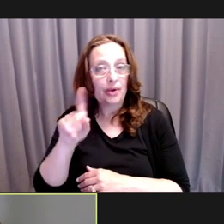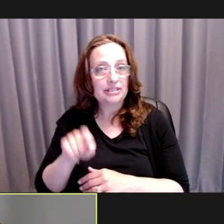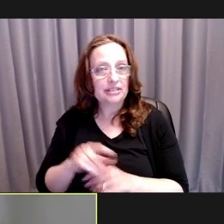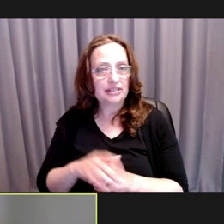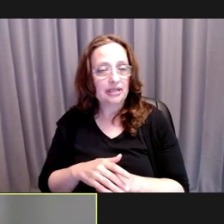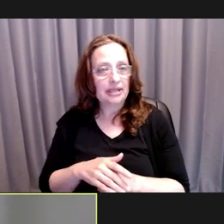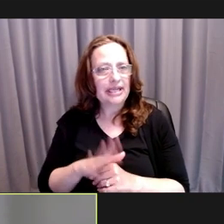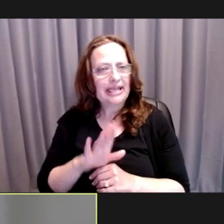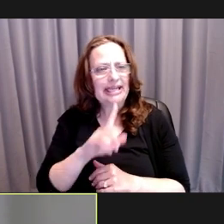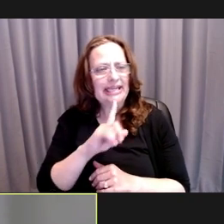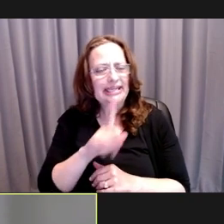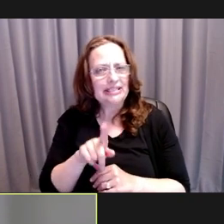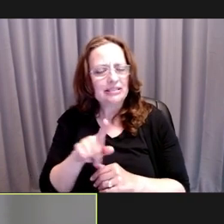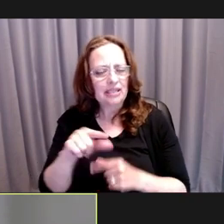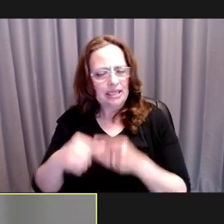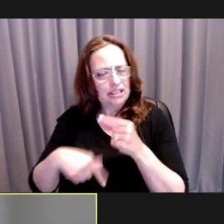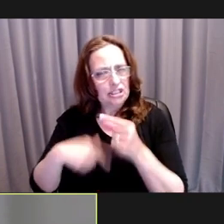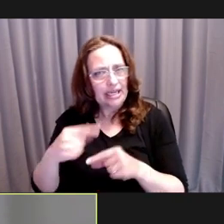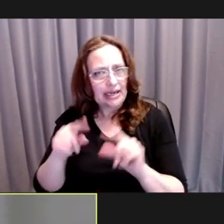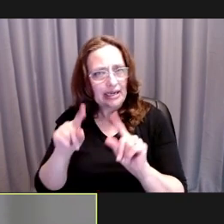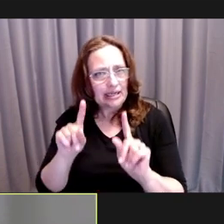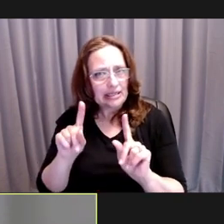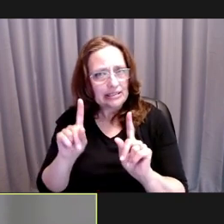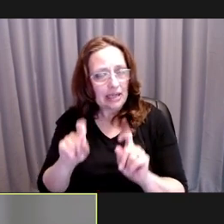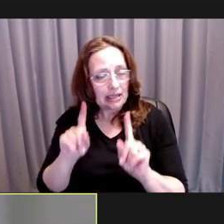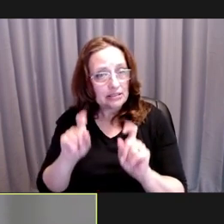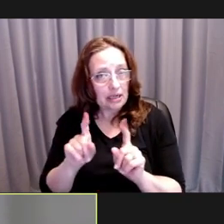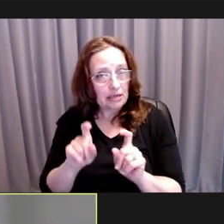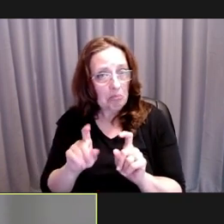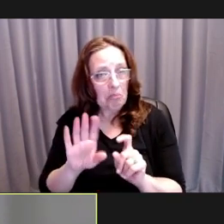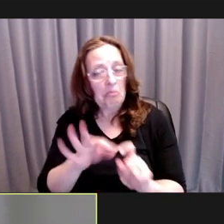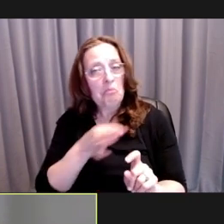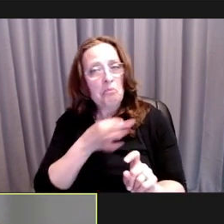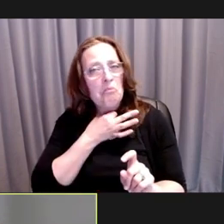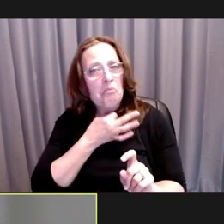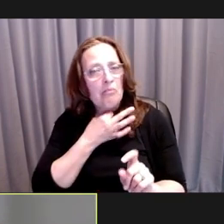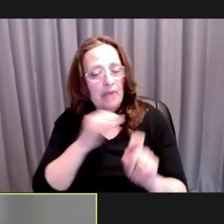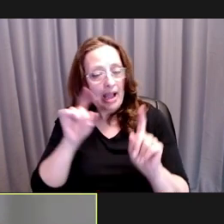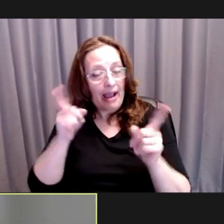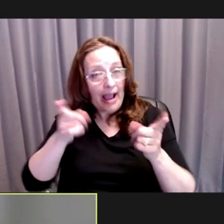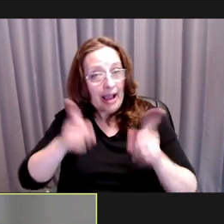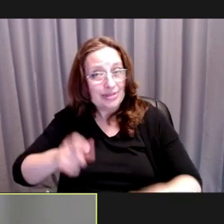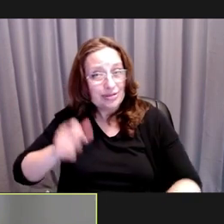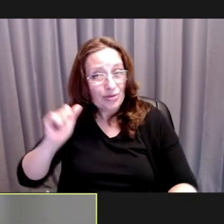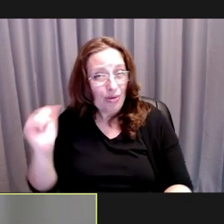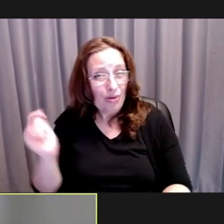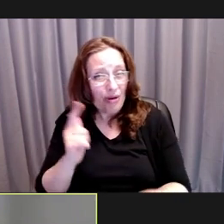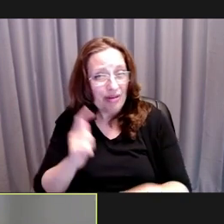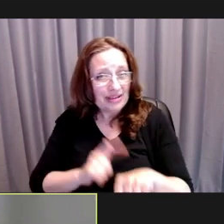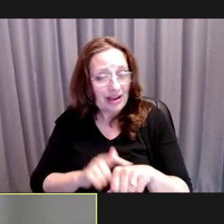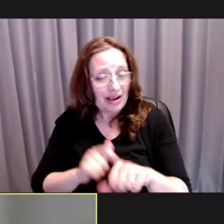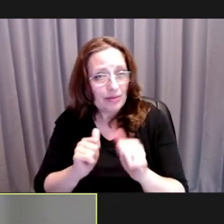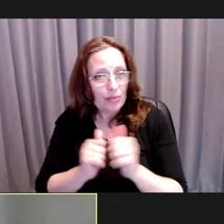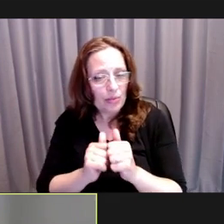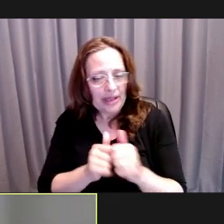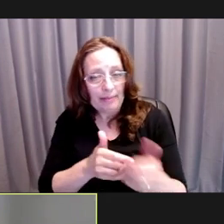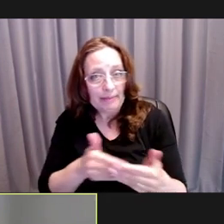immediate? Or happens all the time when a child is diagnosed with hearing loss?